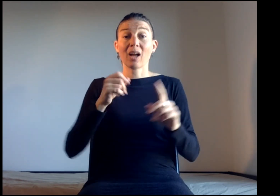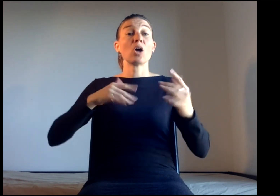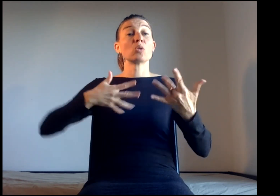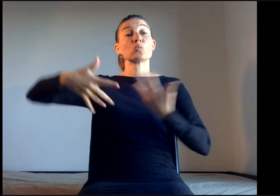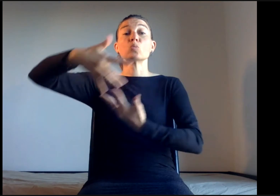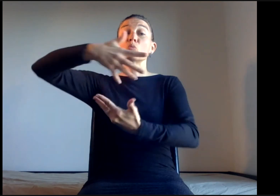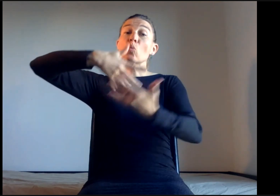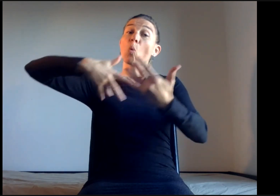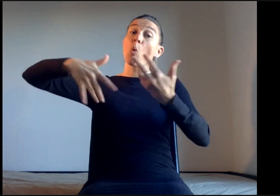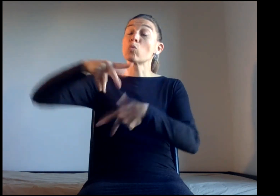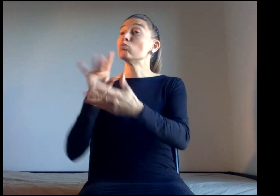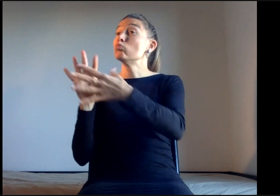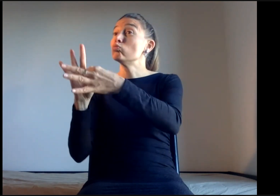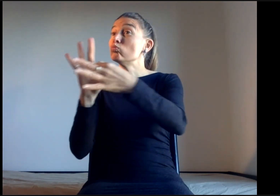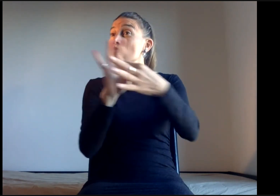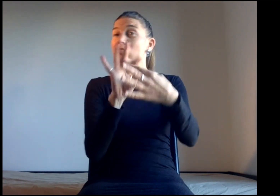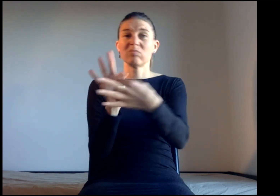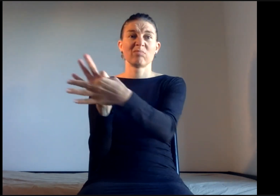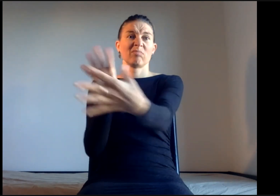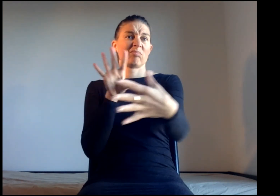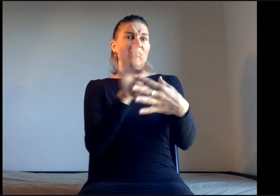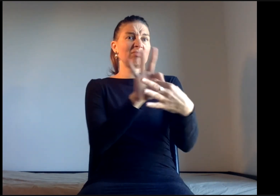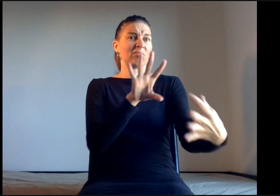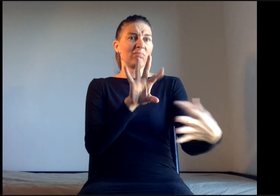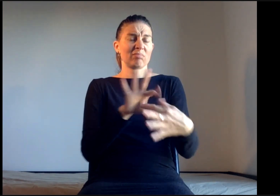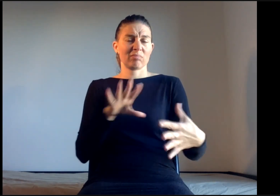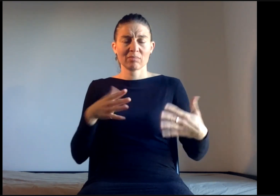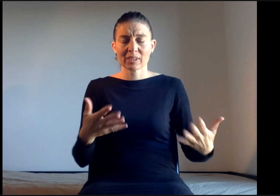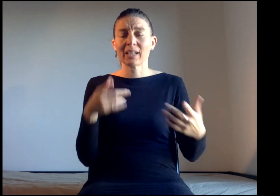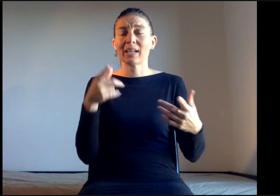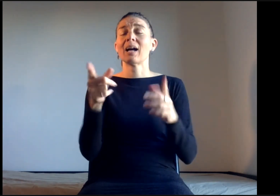Lack of respite for families and people with disabilities themselves,